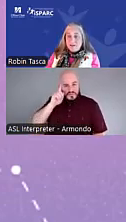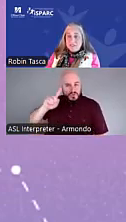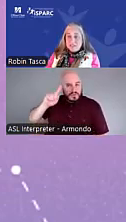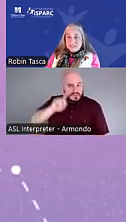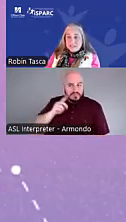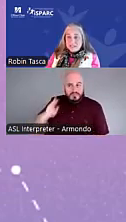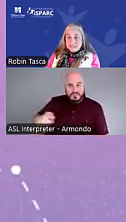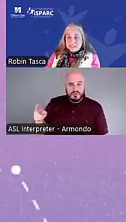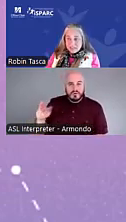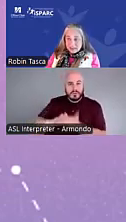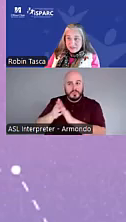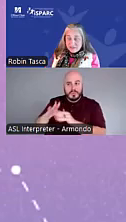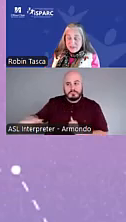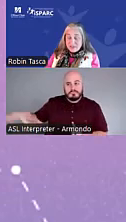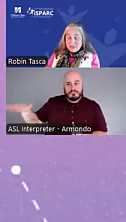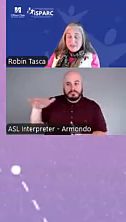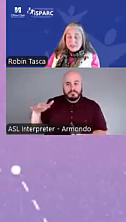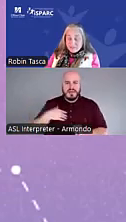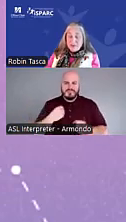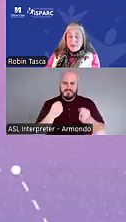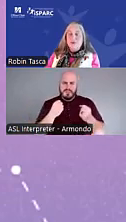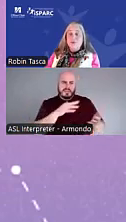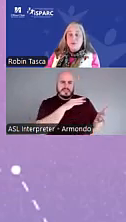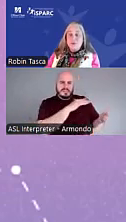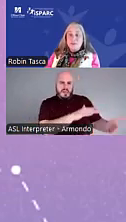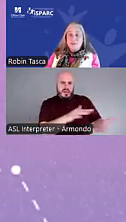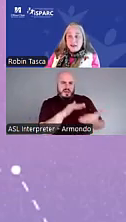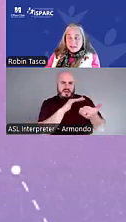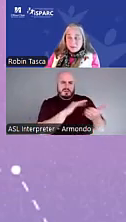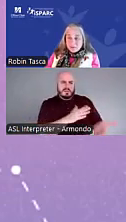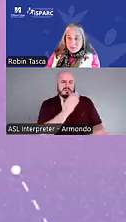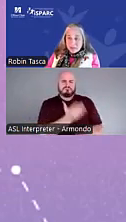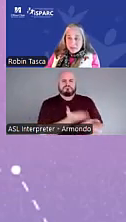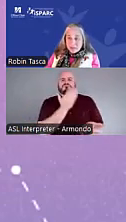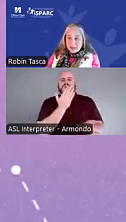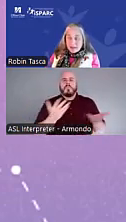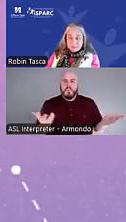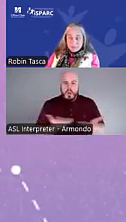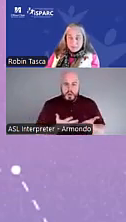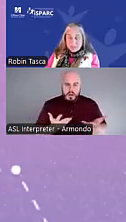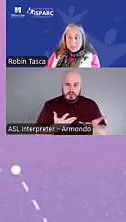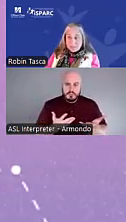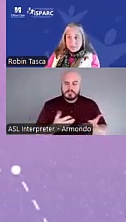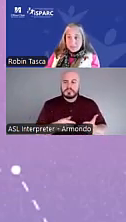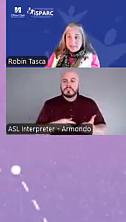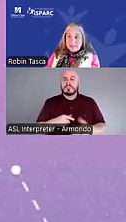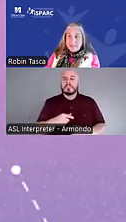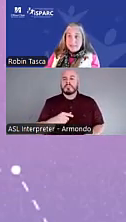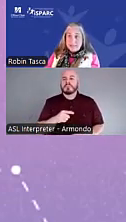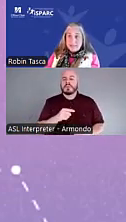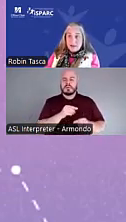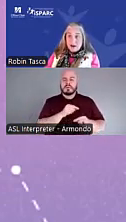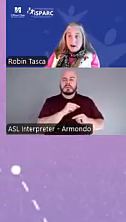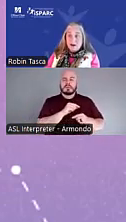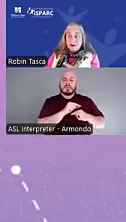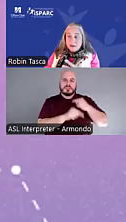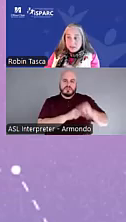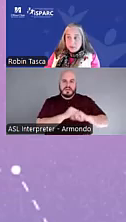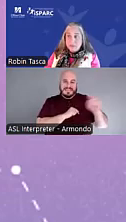There are studies that have confirmed that the Gen Zs are